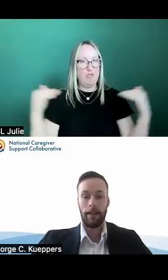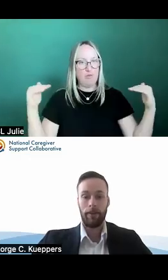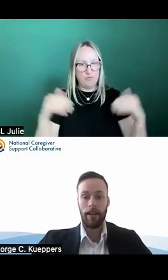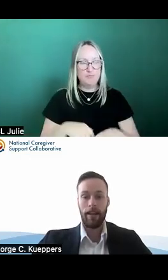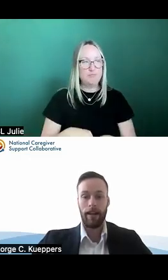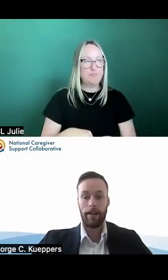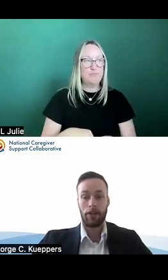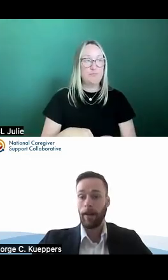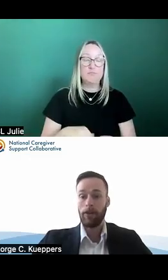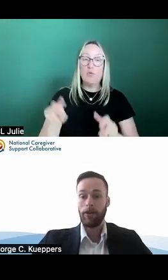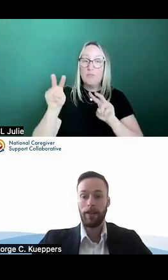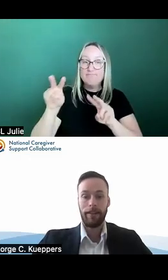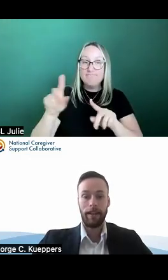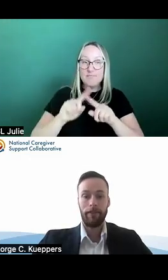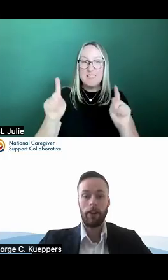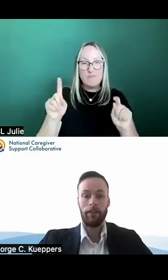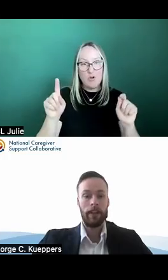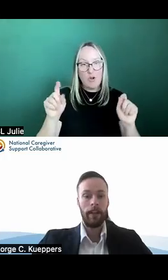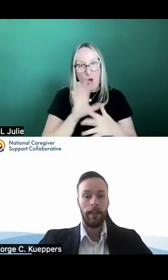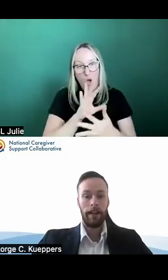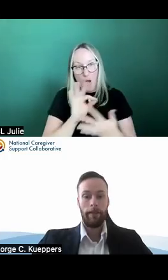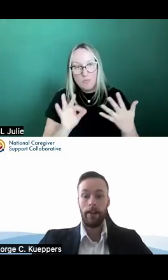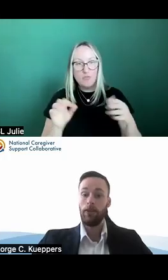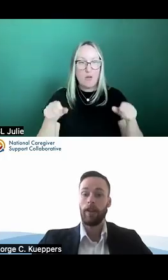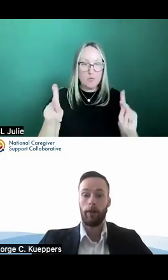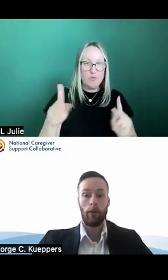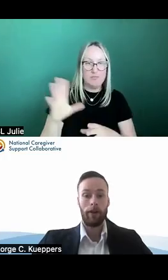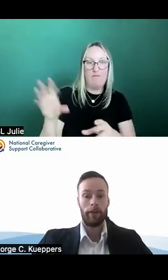stay up- to- date on additional opportunities to get involved. And, a newsletter with more